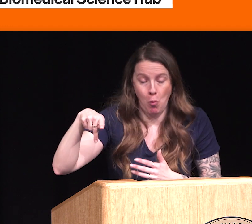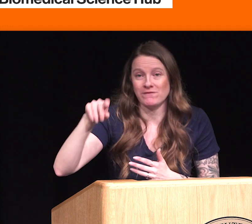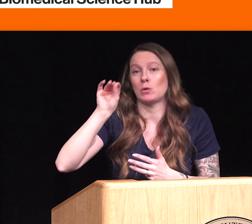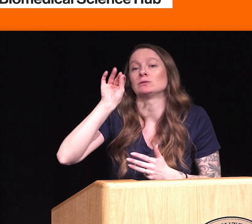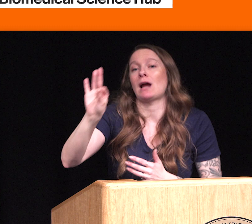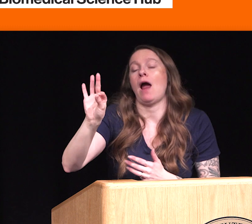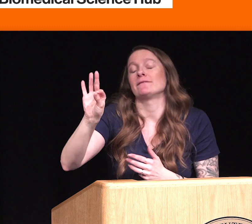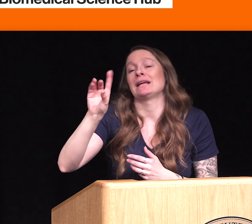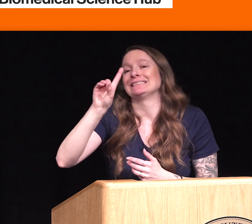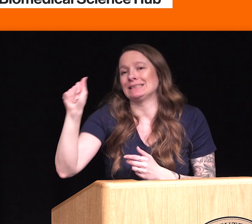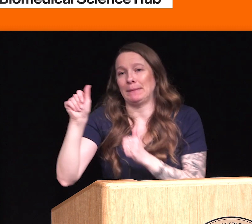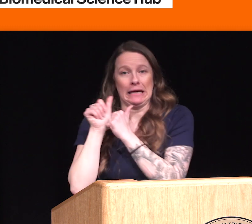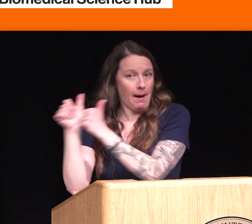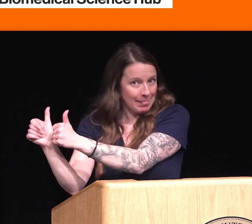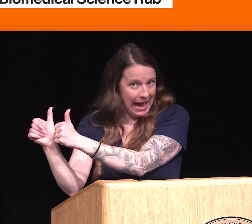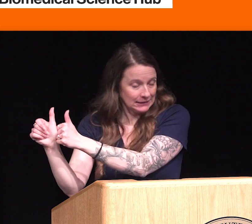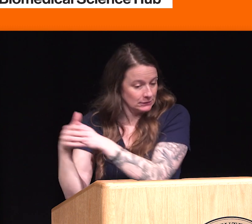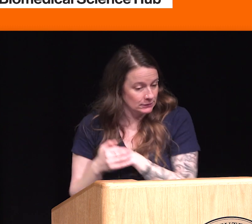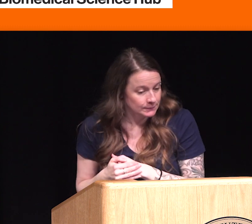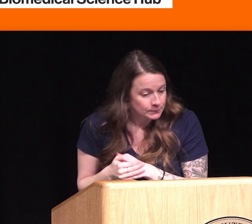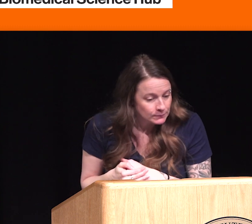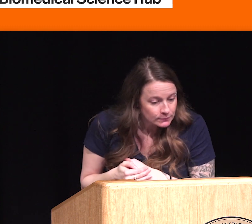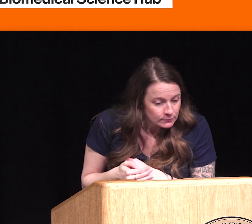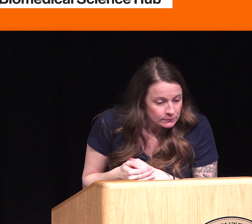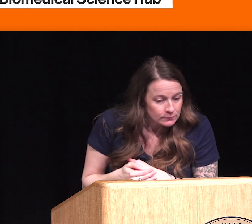the Associate Vice President of Disability Compliance...